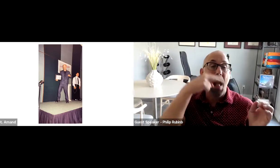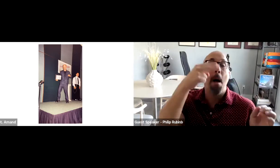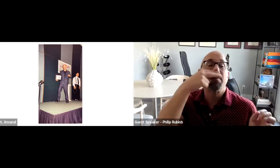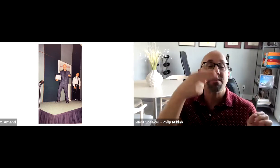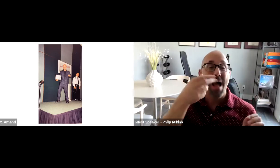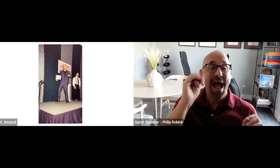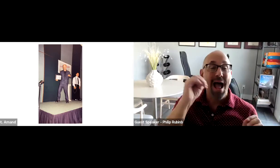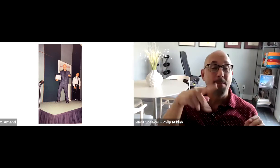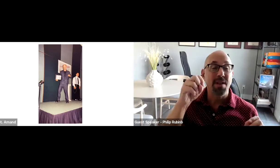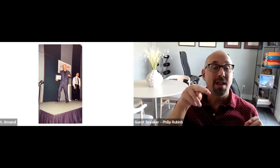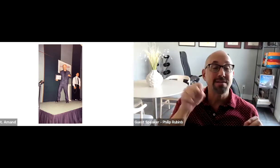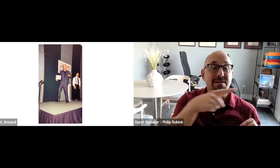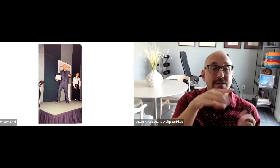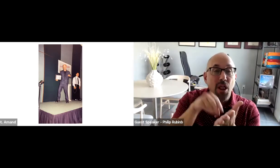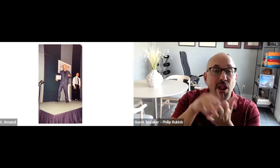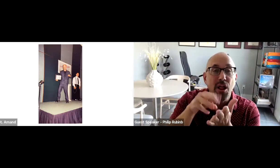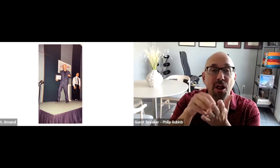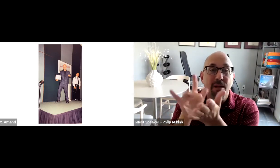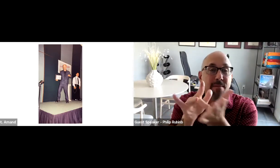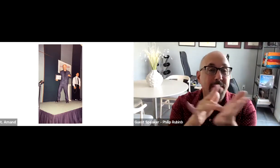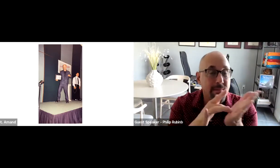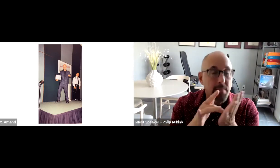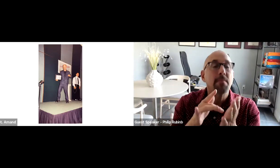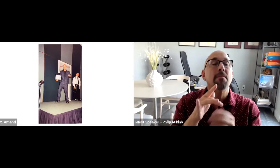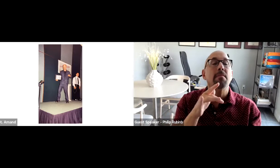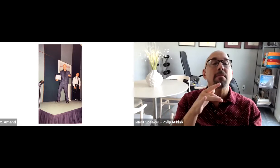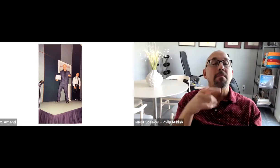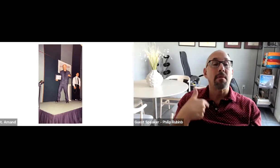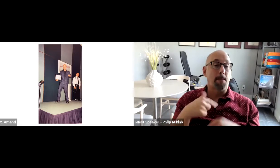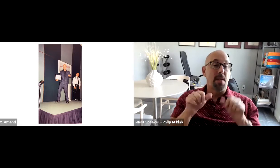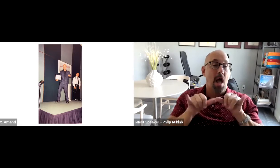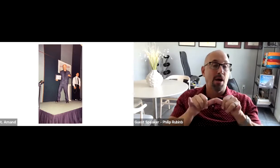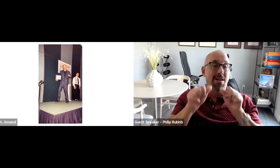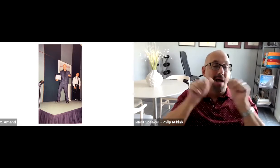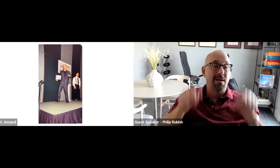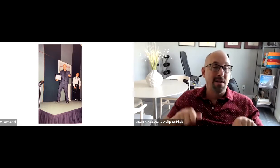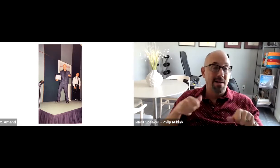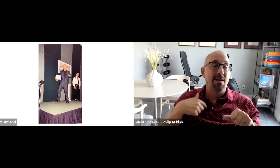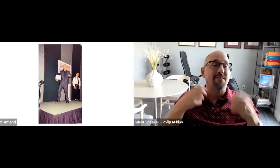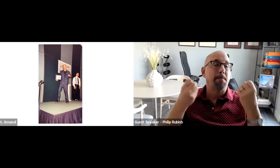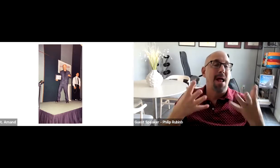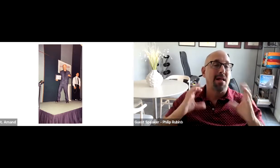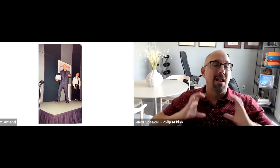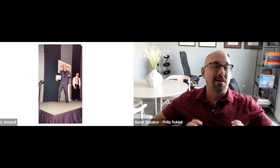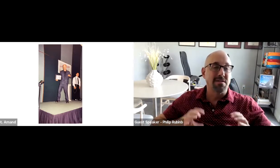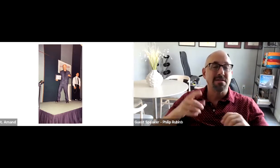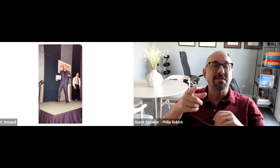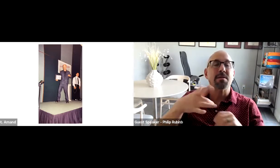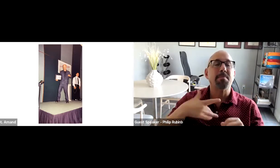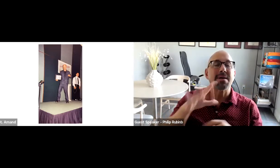And remember, I mentioned the Hamptons before, that he worked with the interior designer and learned some tips?